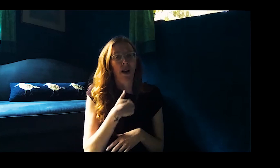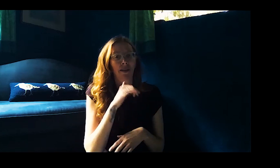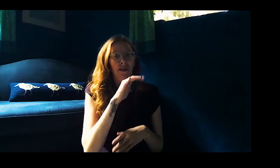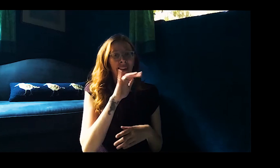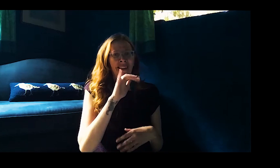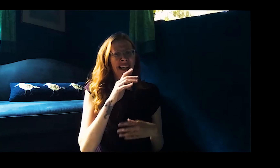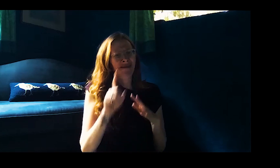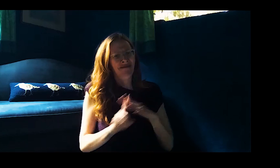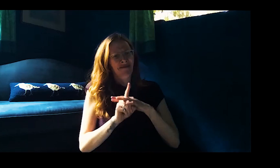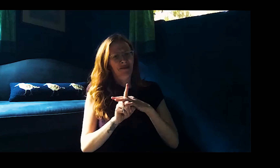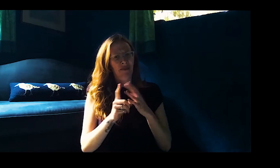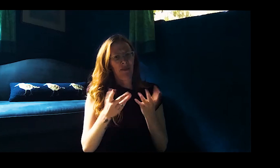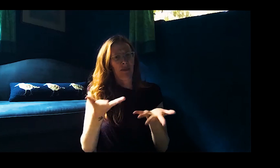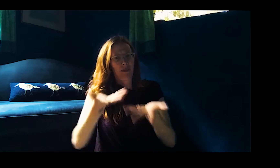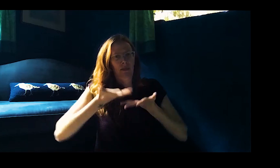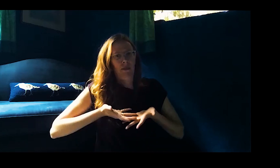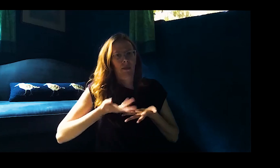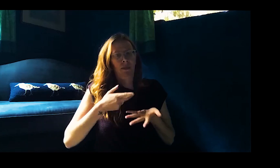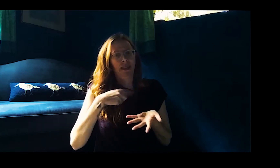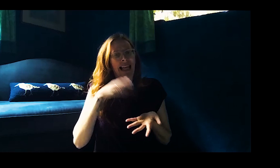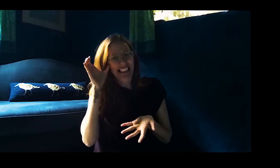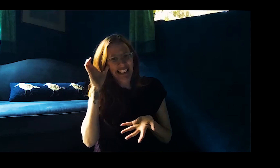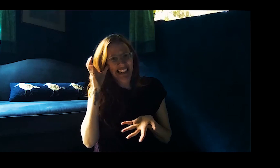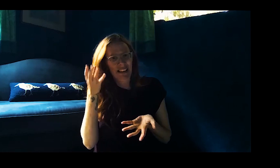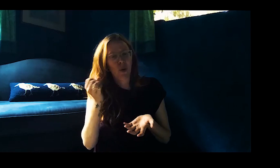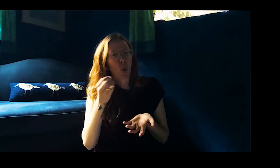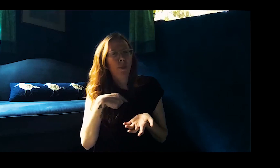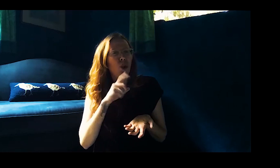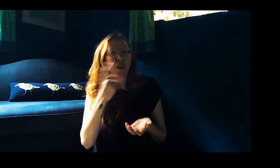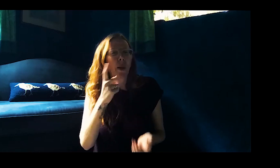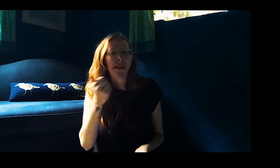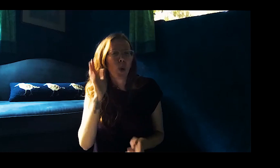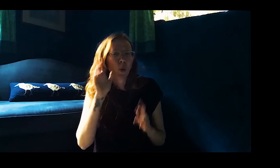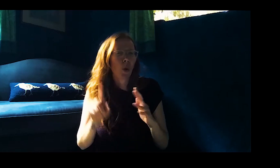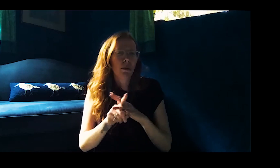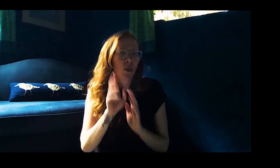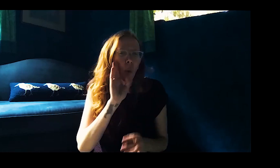up like in between us - that kind of fell into my lap. I was paying attention, and it came to me,